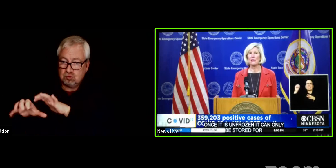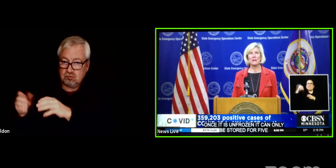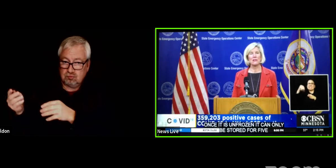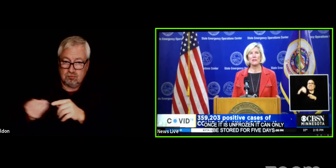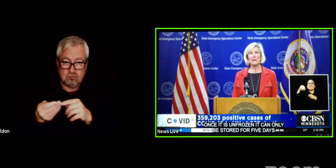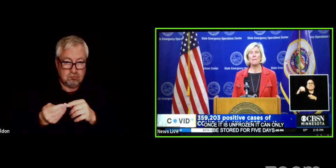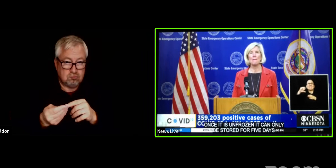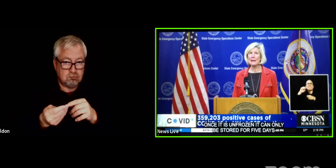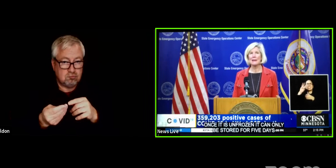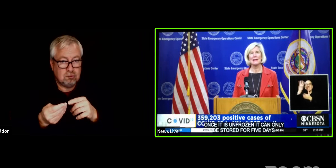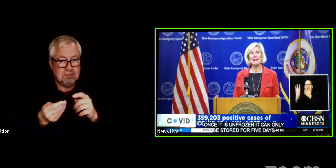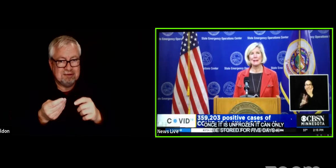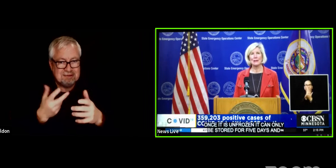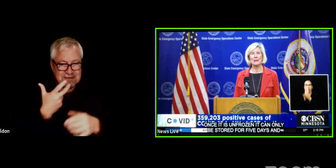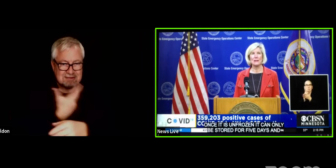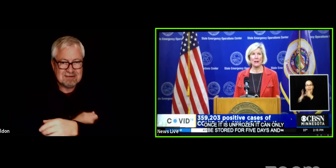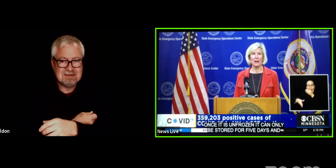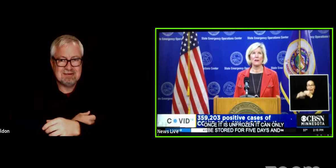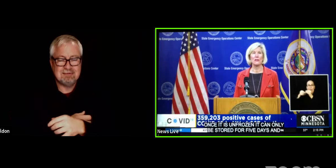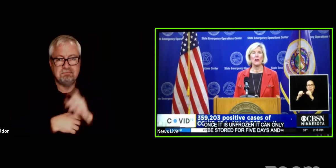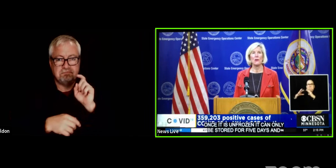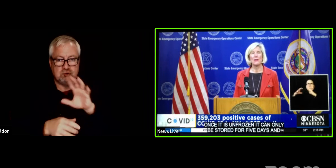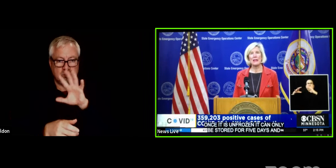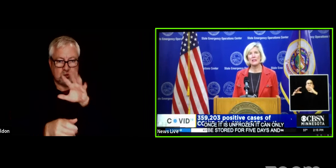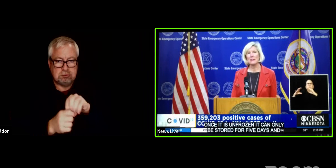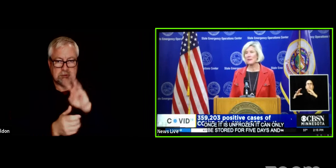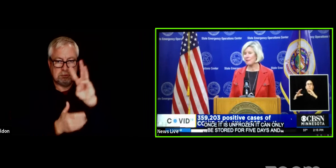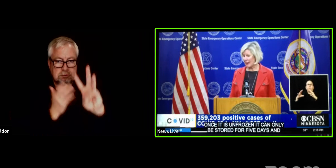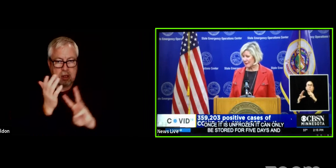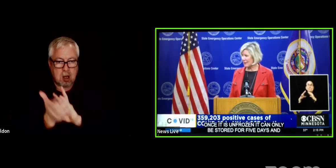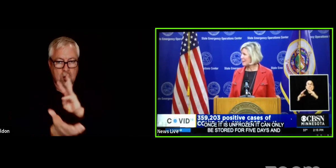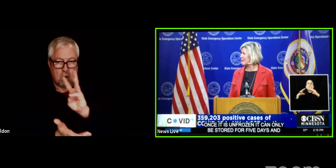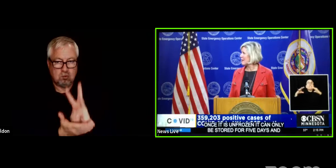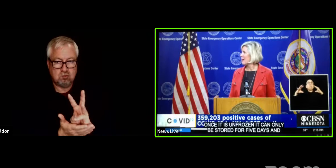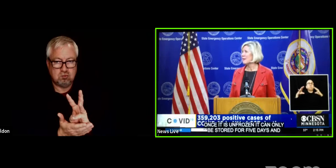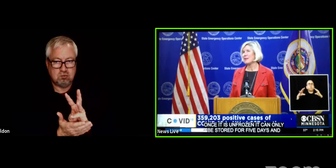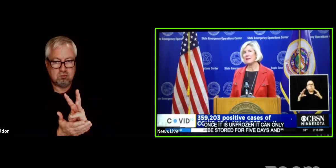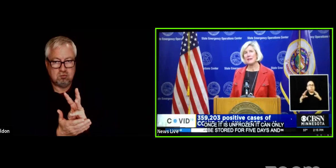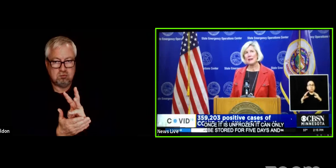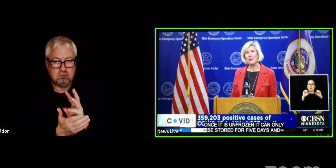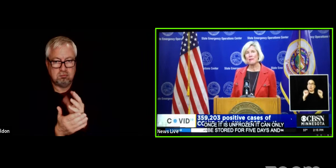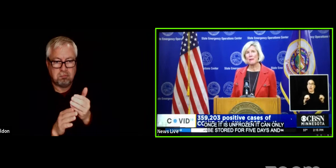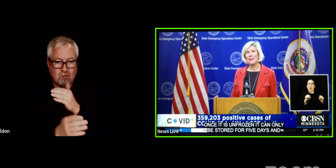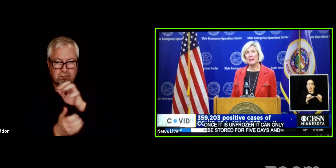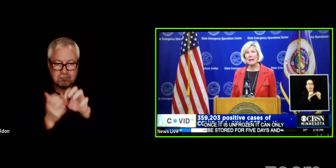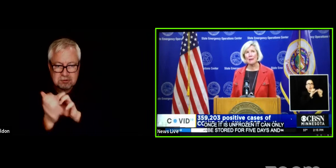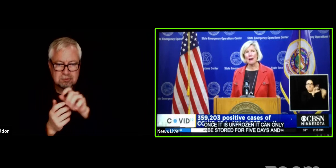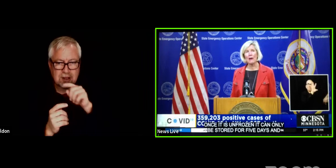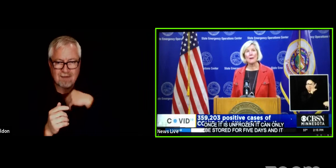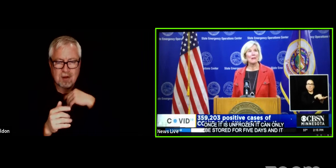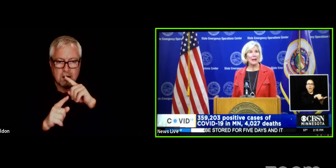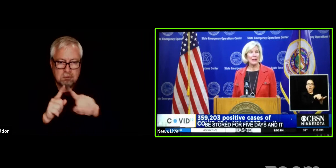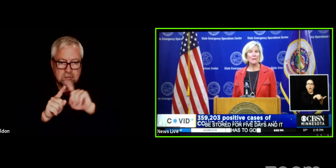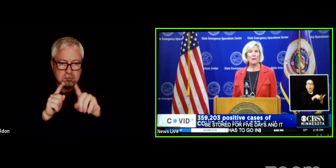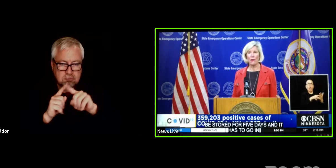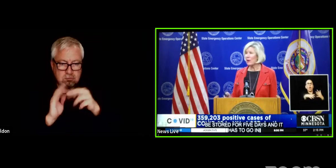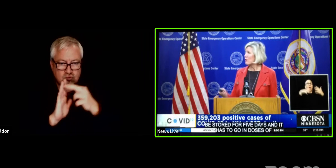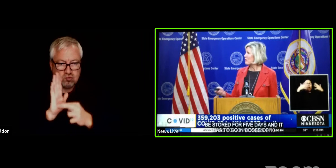THOUSAND. THERE ARE A MILLION LITTLE DETAILS WITH EACH OF THESE VACCINES THAT THE TEAMS HAVE BEEN THINKING ABOUT AND PLANNING FOR.